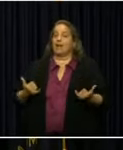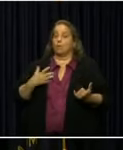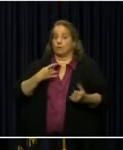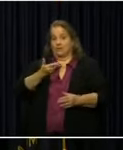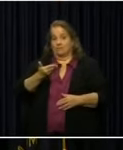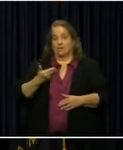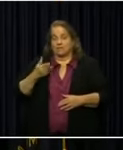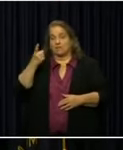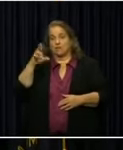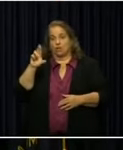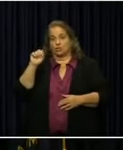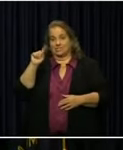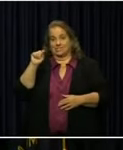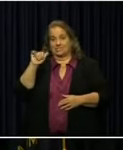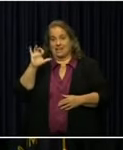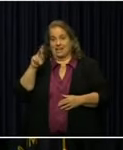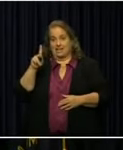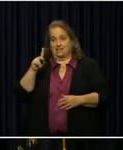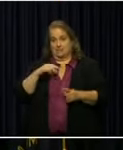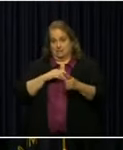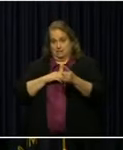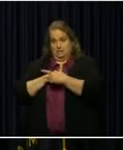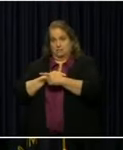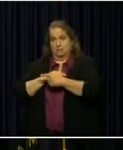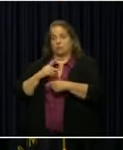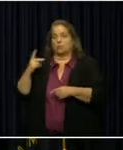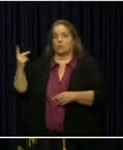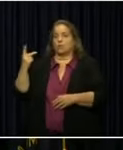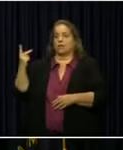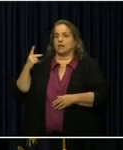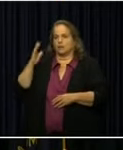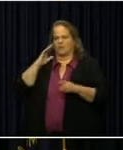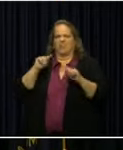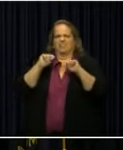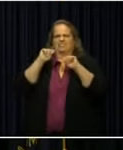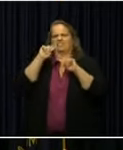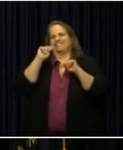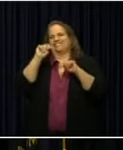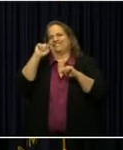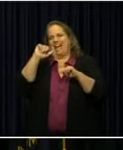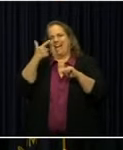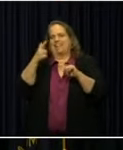ECONOMY. SO LET'S START WITH NOW WHAT THE